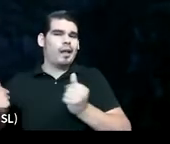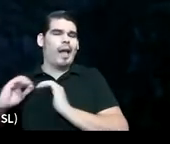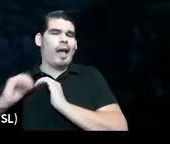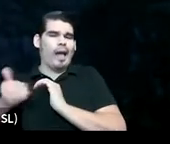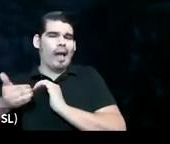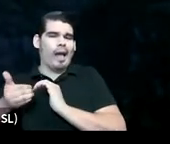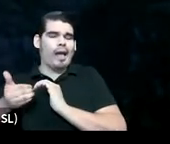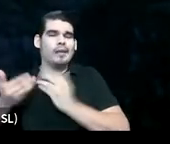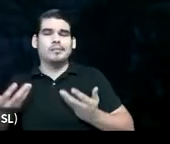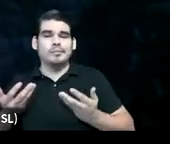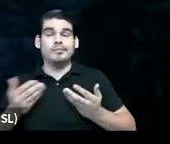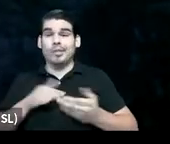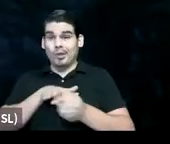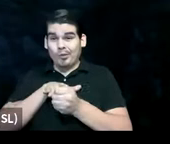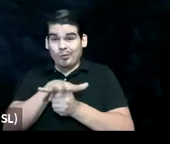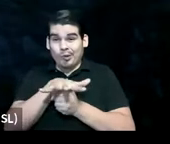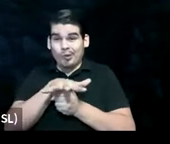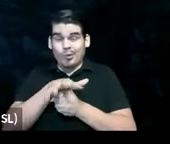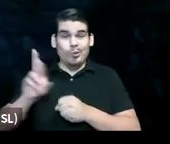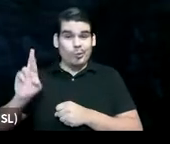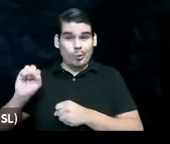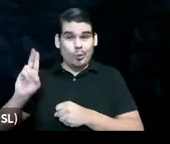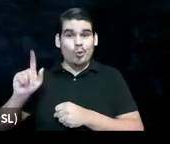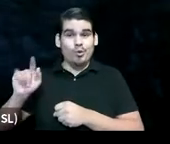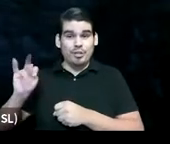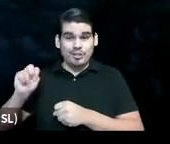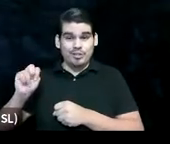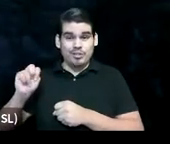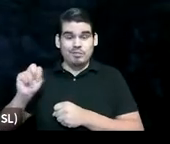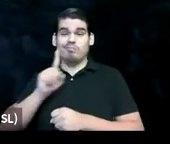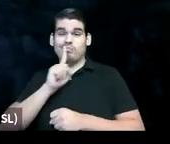concise and everything, all the parts all the whereas and resolves really pull it together.